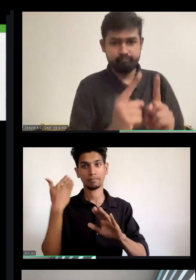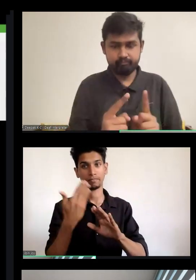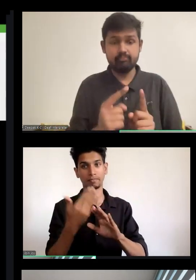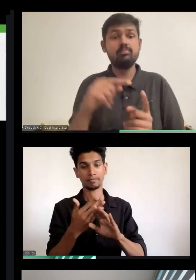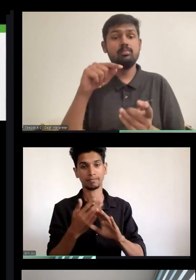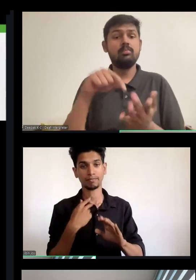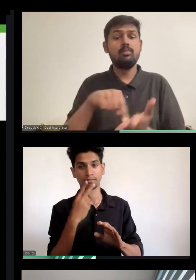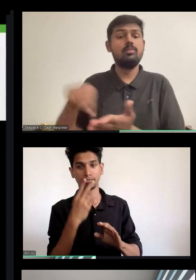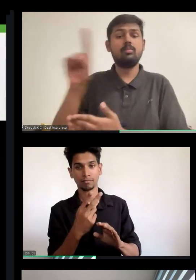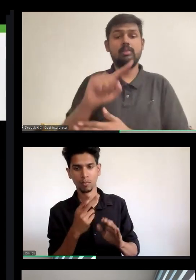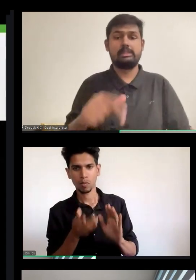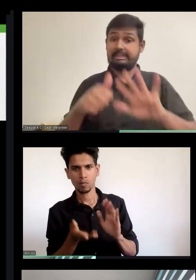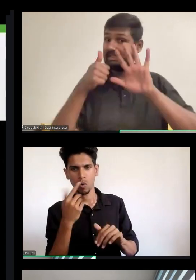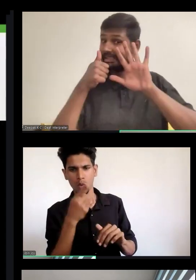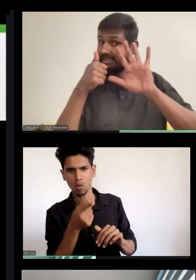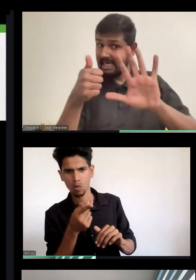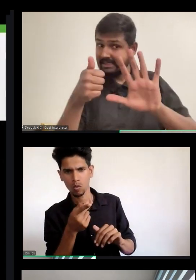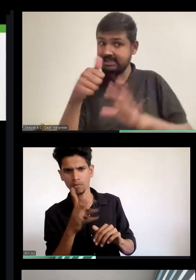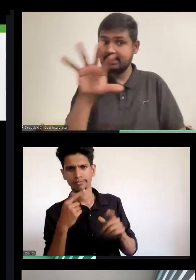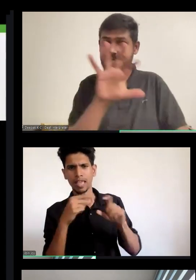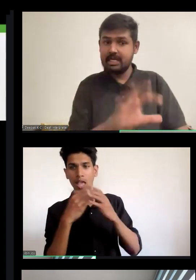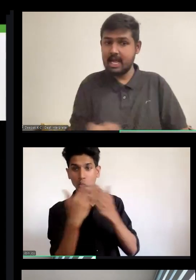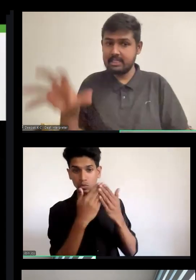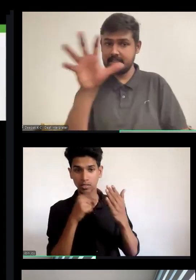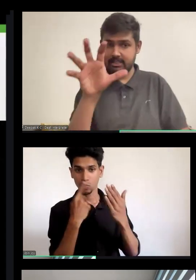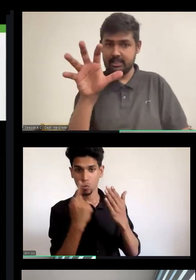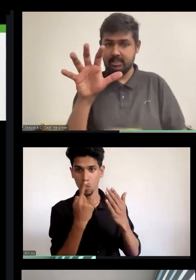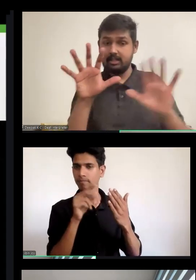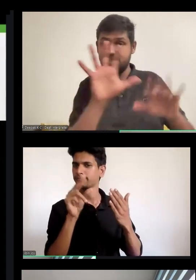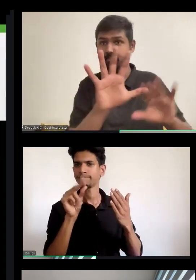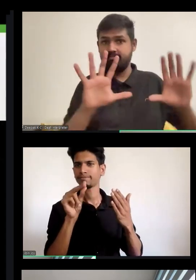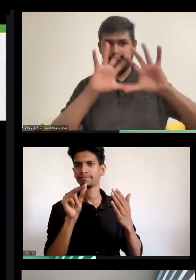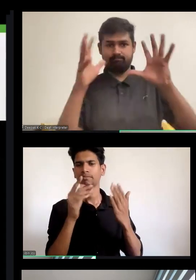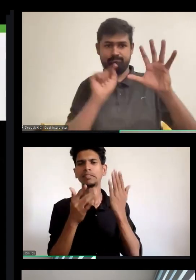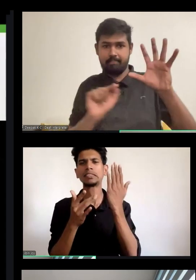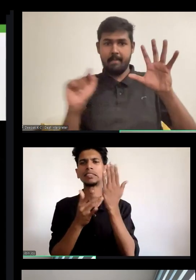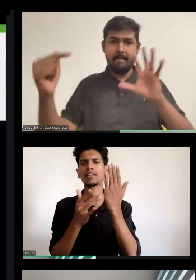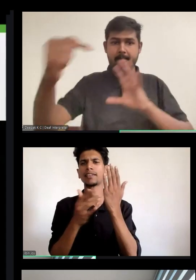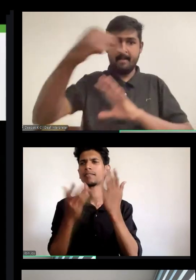only for educational environments, but for any tech environment in the industry that serves humans.